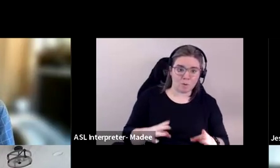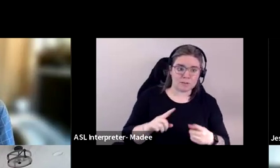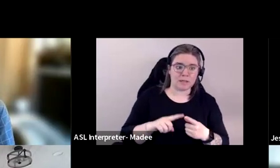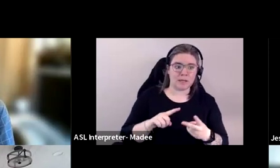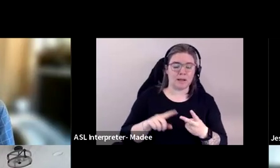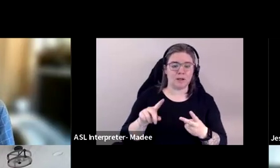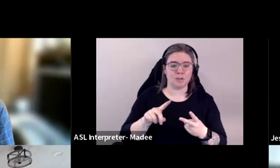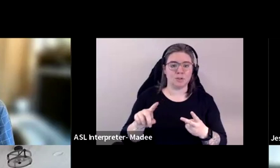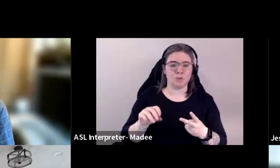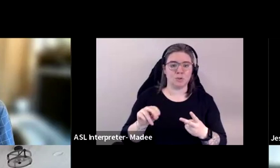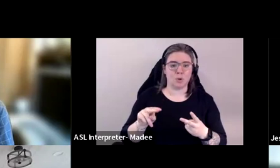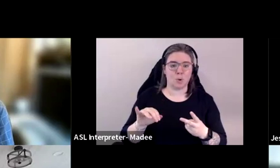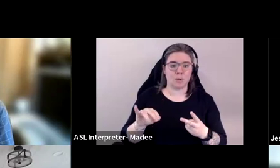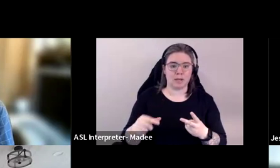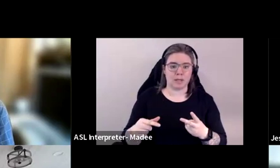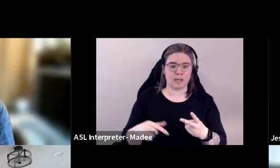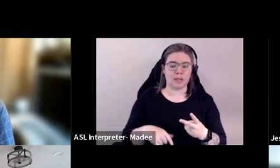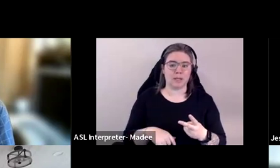and and the people who develop.